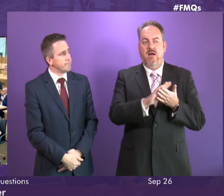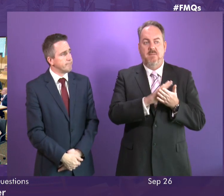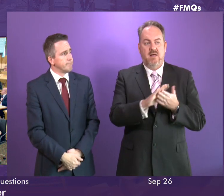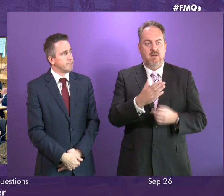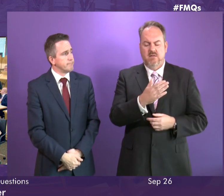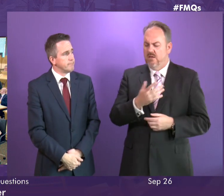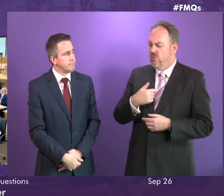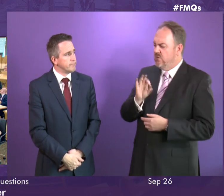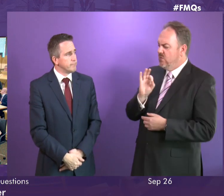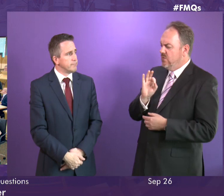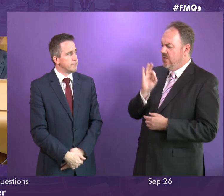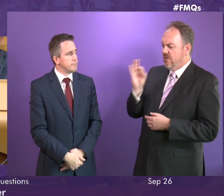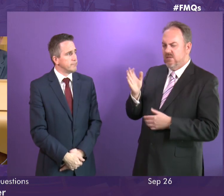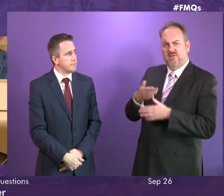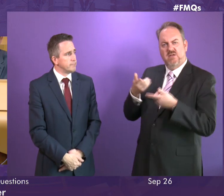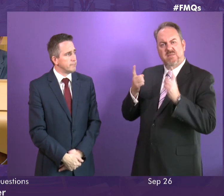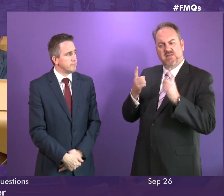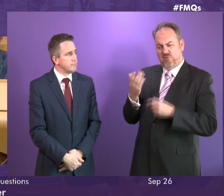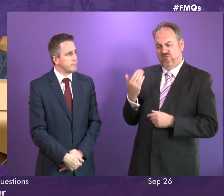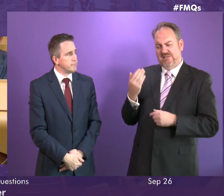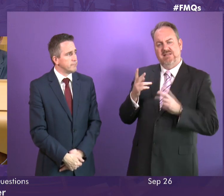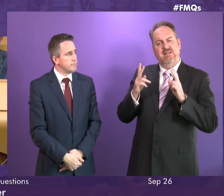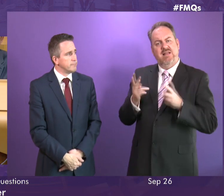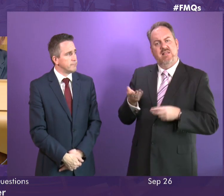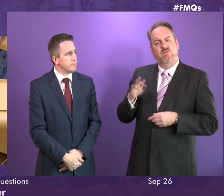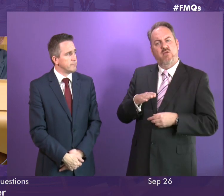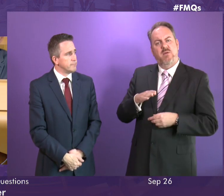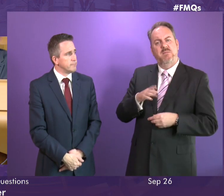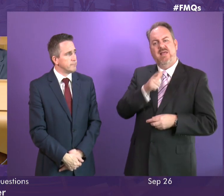To ask the First Minister, in light of recent deaths and respiratory illness attributed